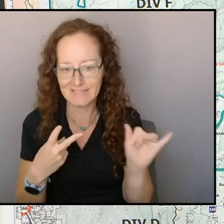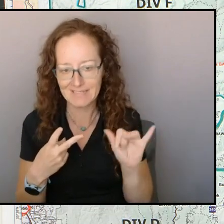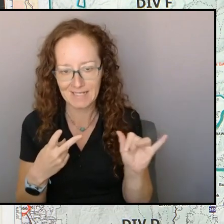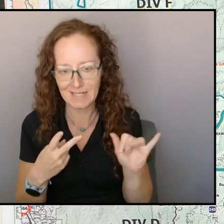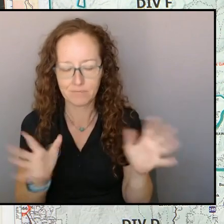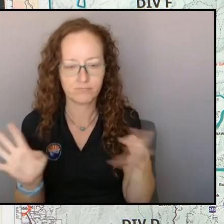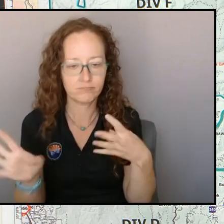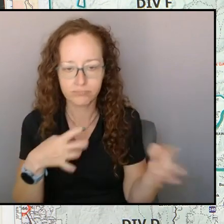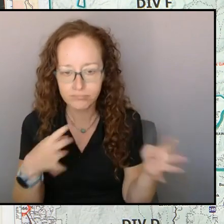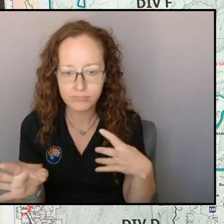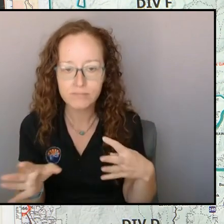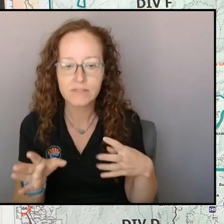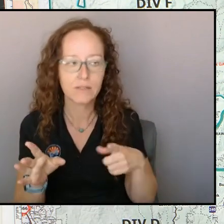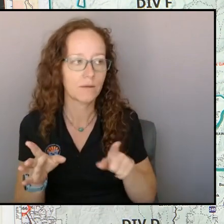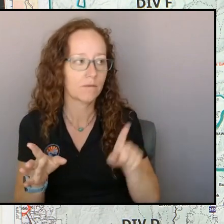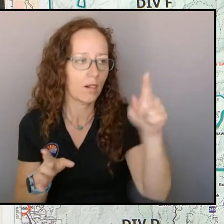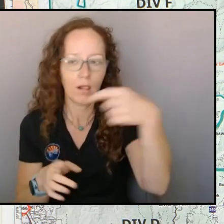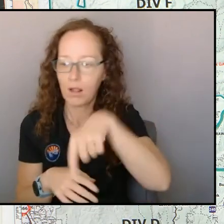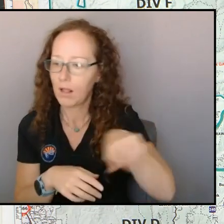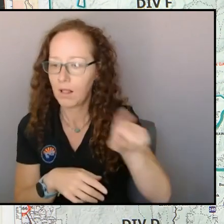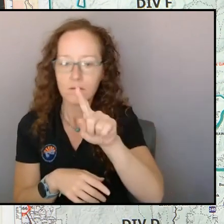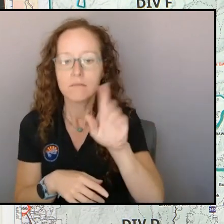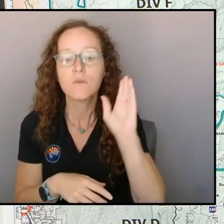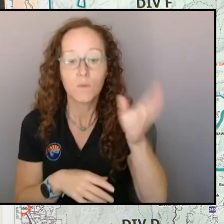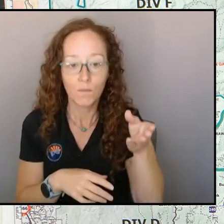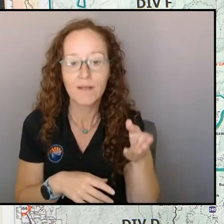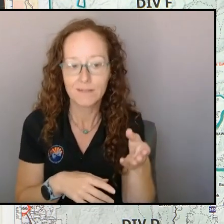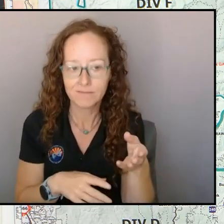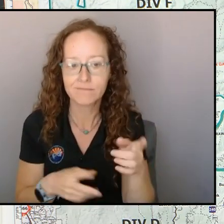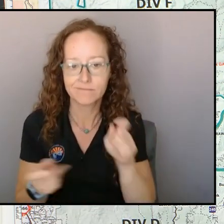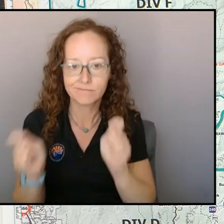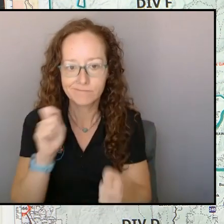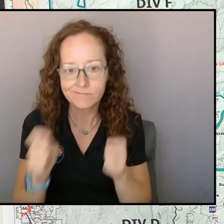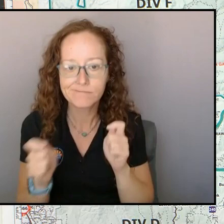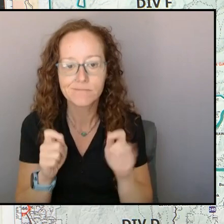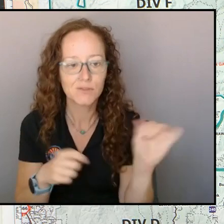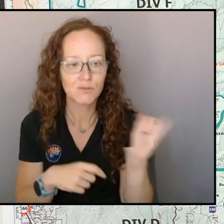directions are going to be very crucial as we go into this